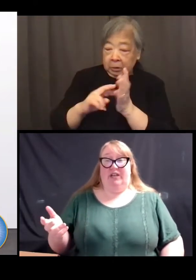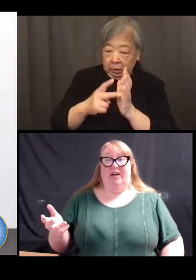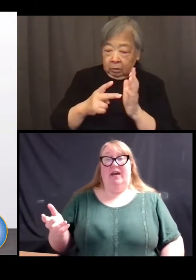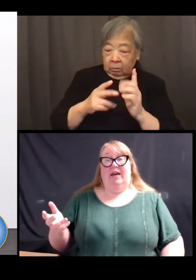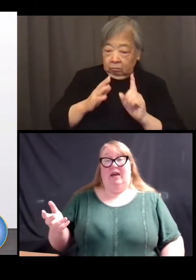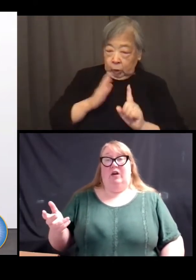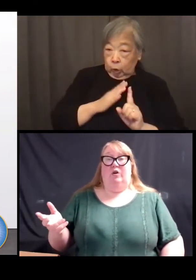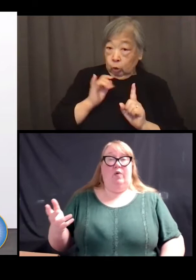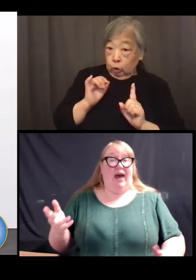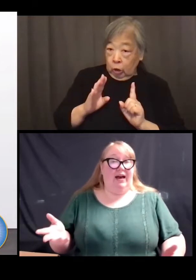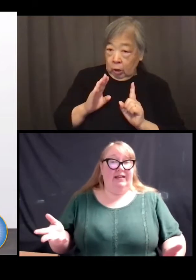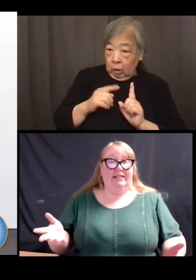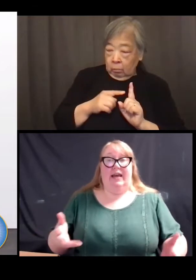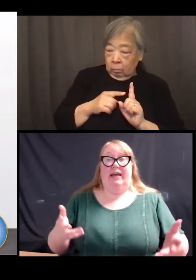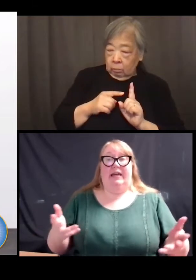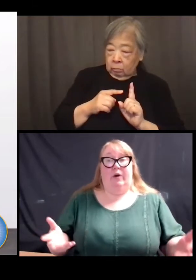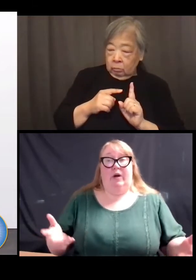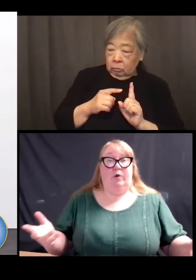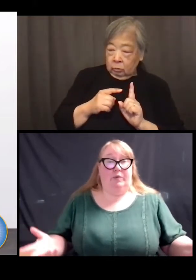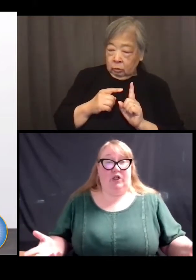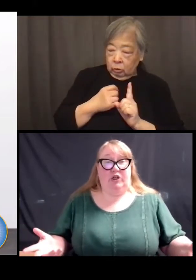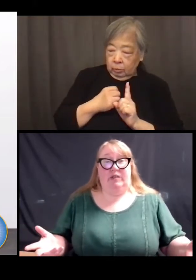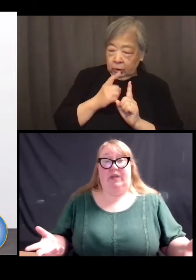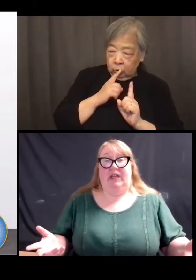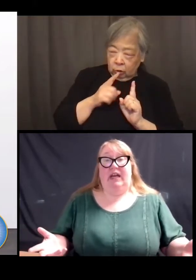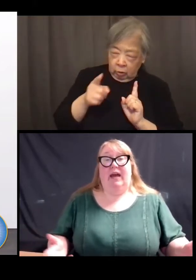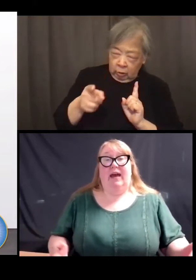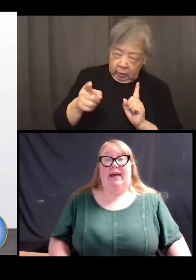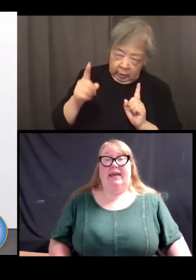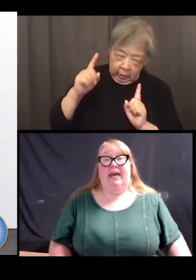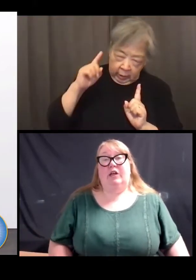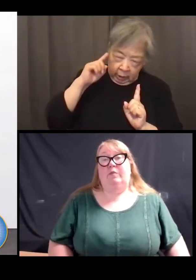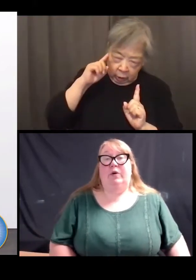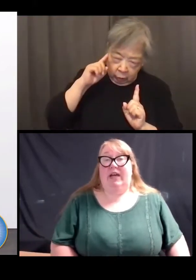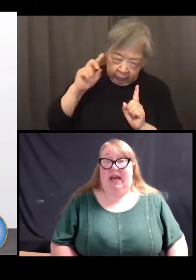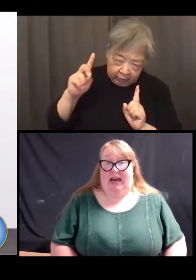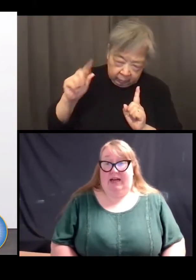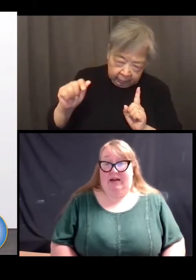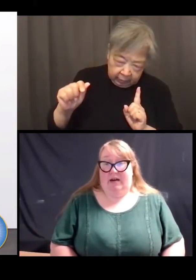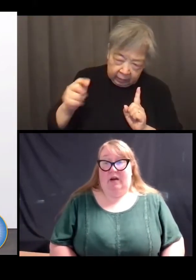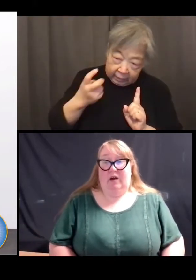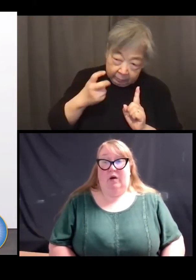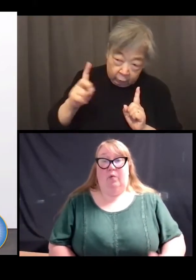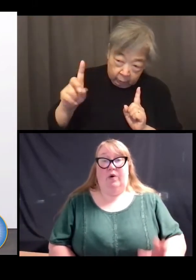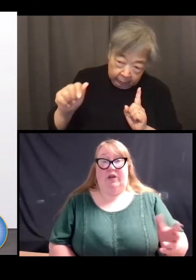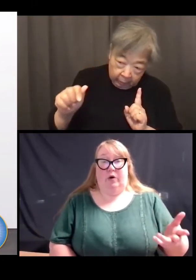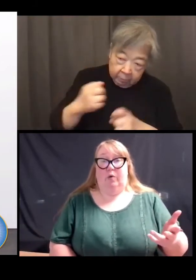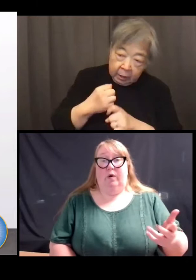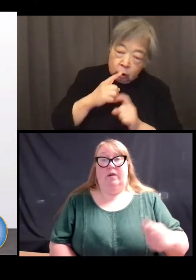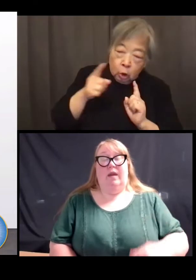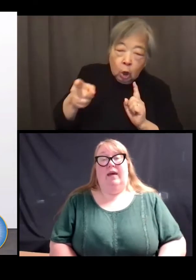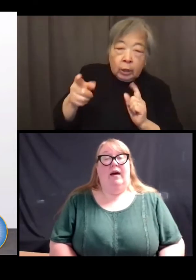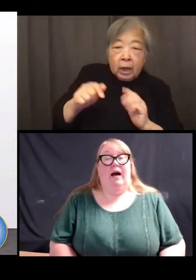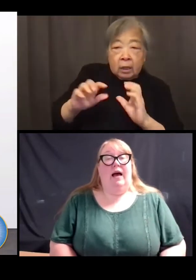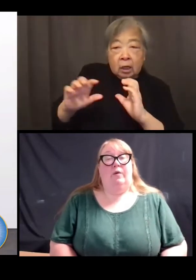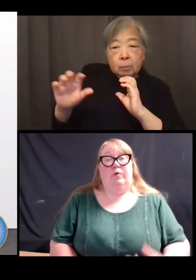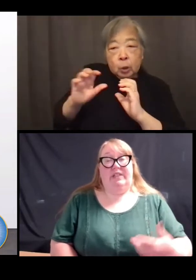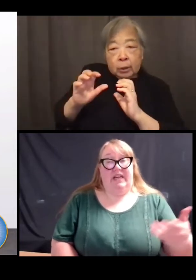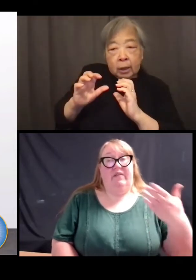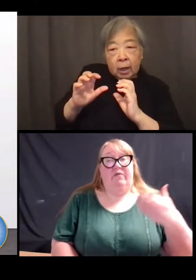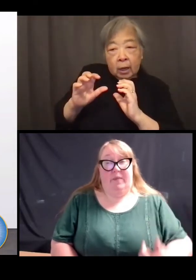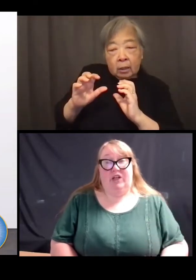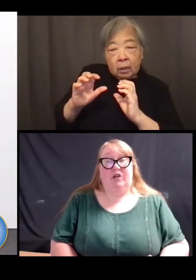person who has a hearing or speech disability can communicate with you, receive information